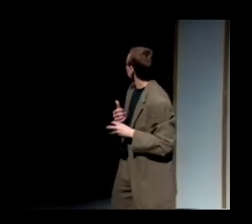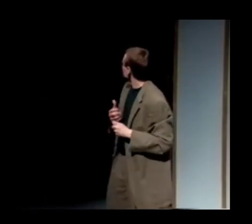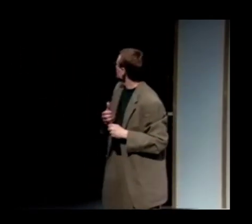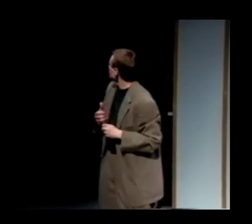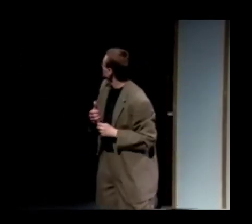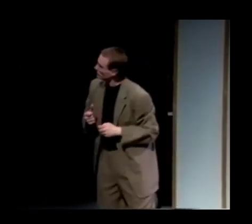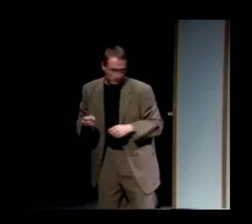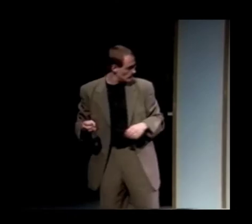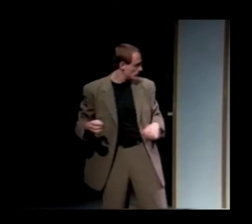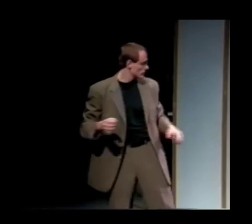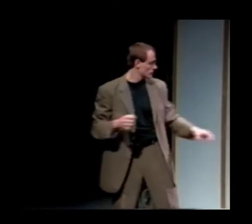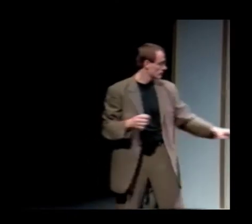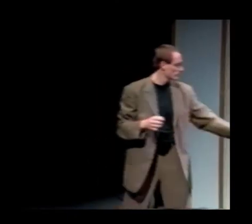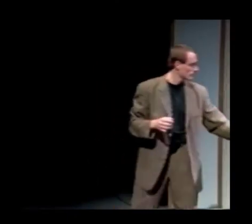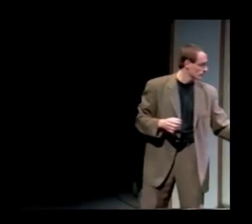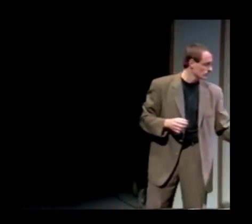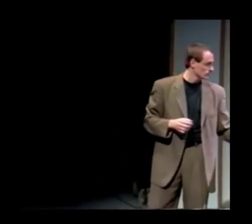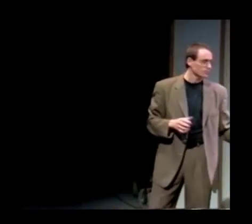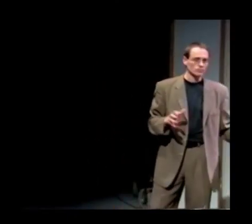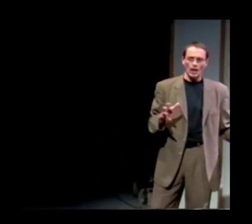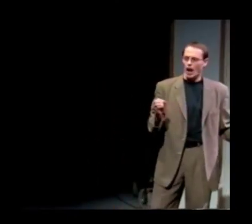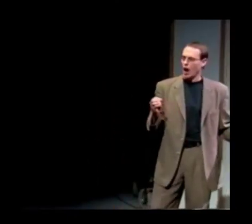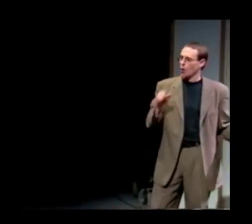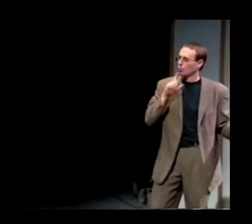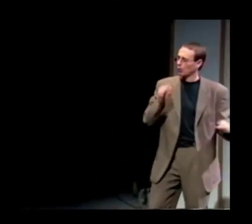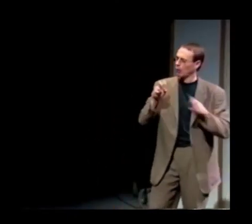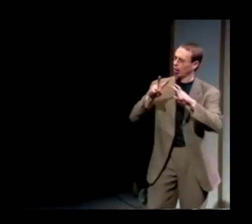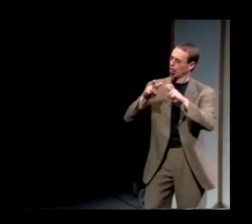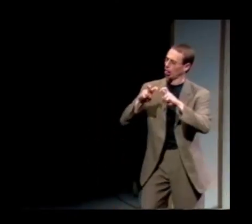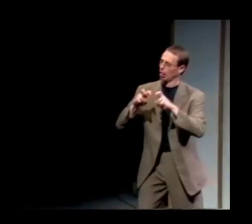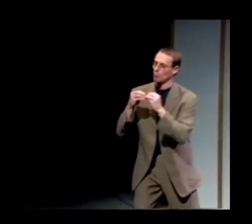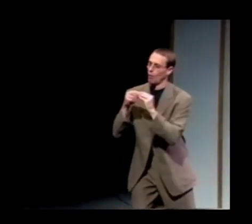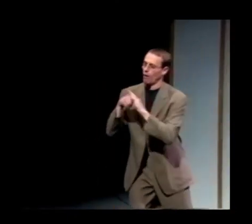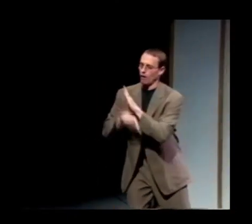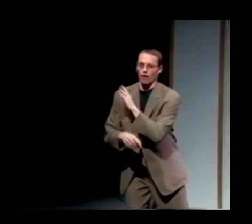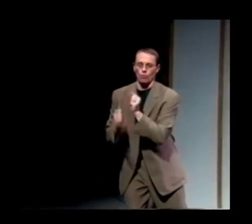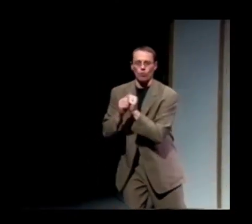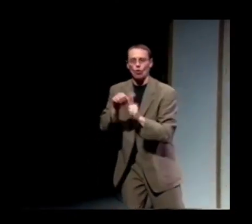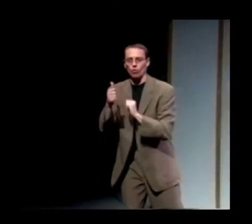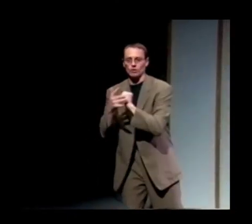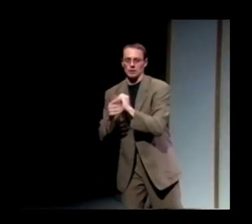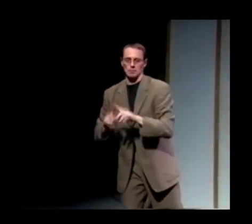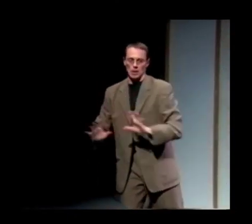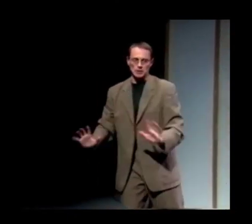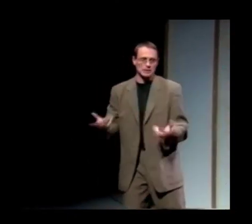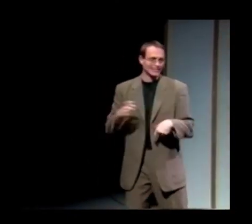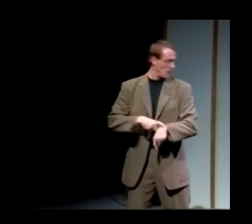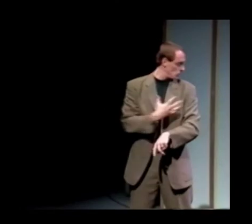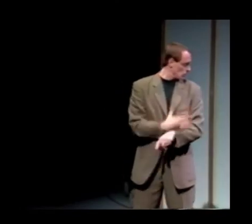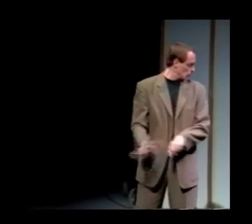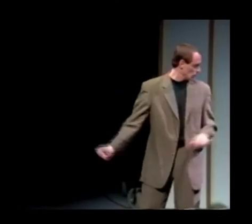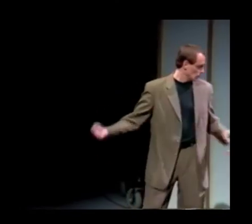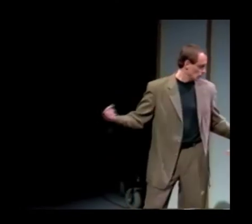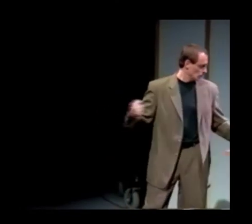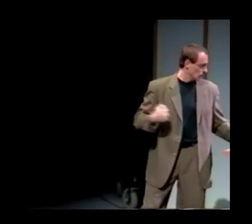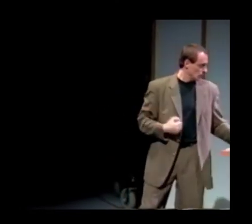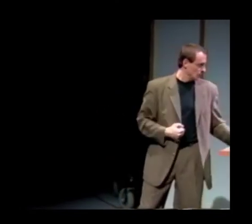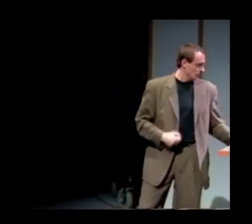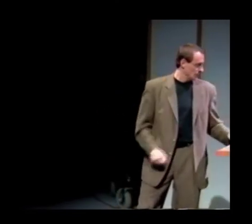THE SOLDIERS KILLING ALL THE PEOPLE IN THE FIELD. SO CLOSEUP, LONG SHOT. OK. I'D LIKE TO-- OUR TIME'S RUNNING OUT.